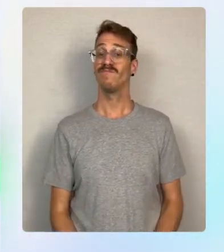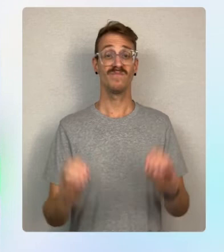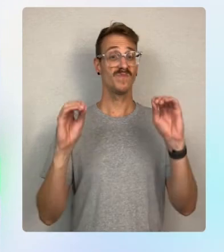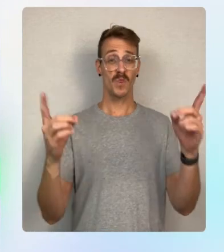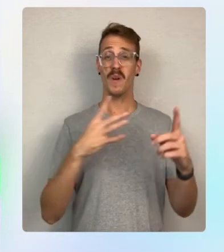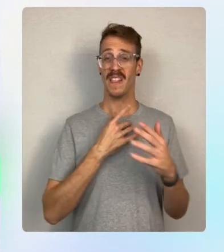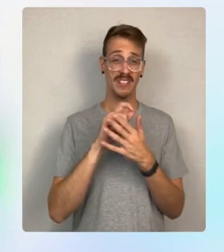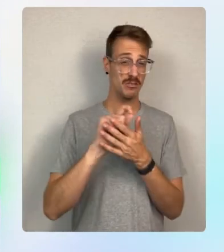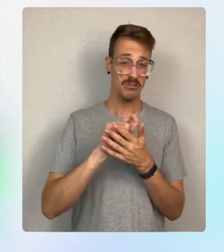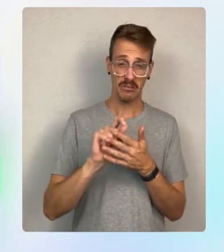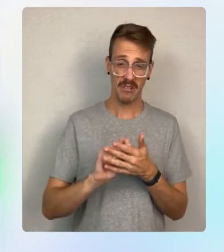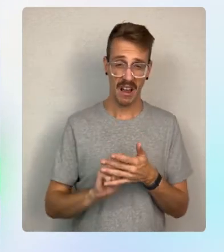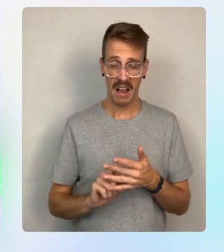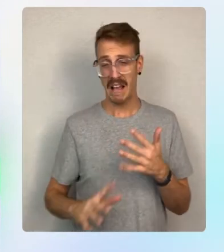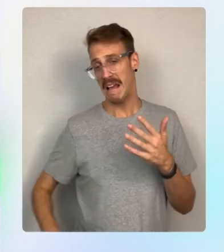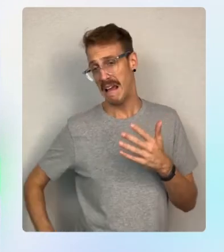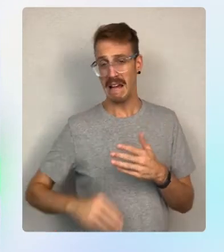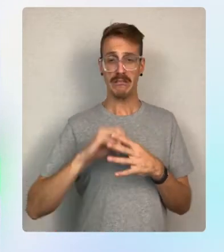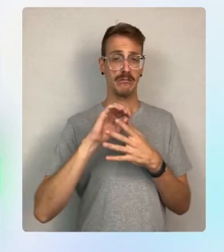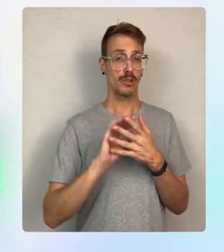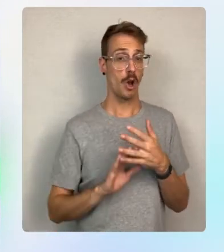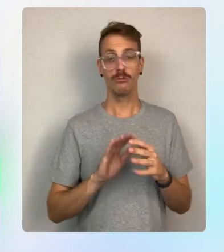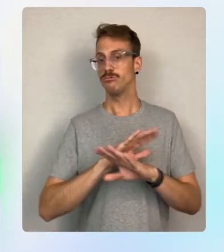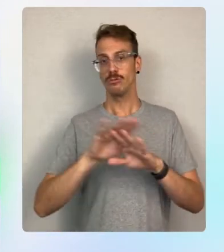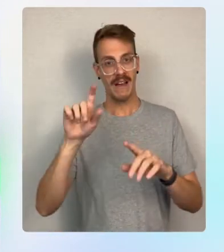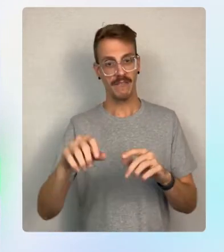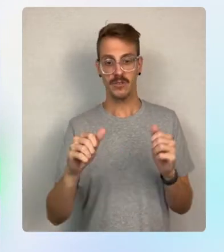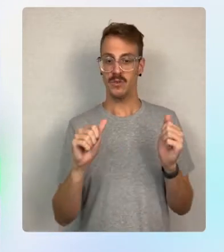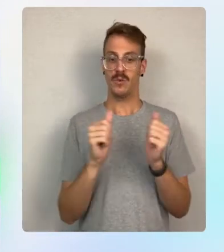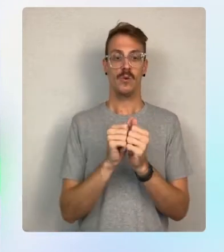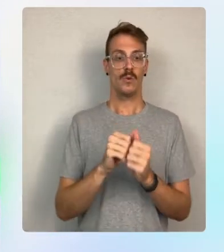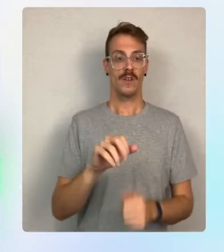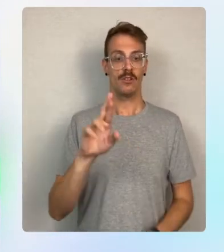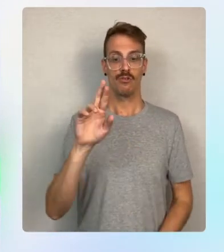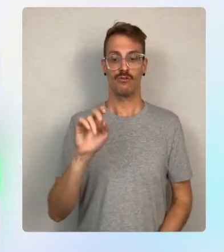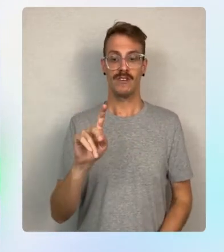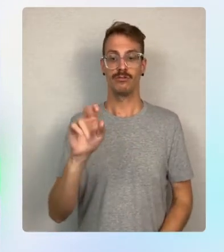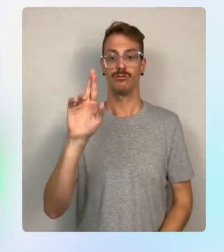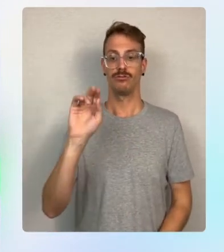Nobody likes to write extra code, and you don't have to with RenderDoc